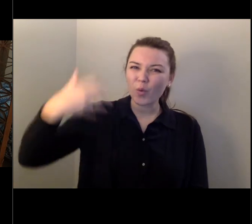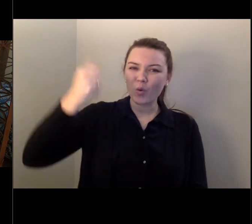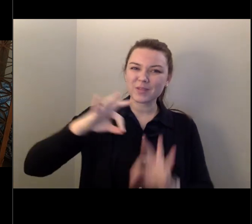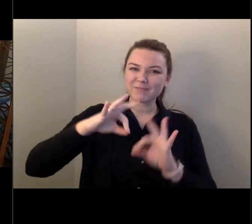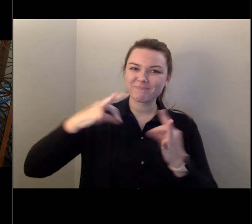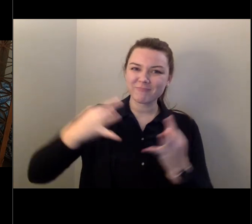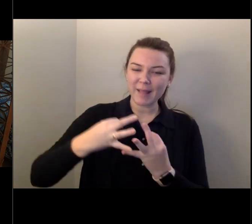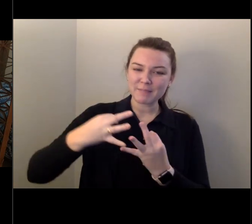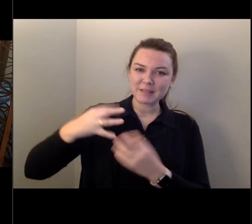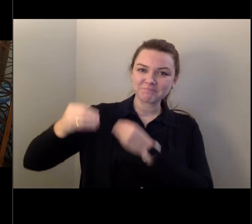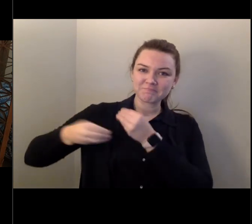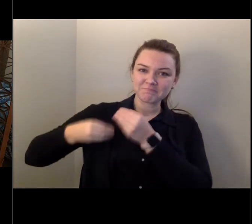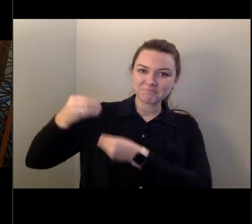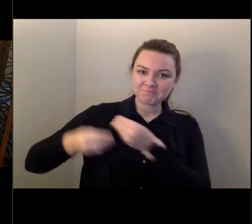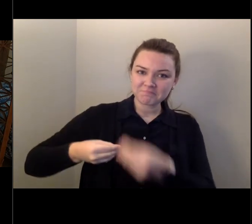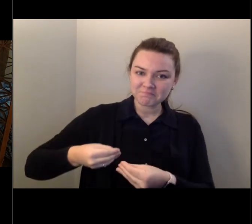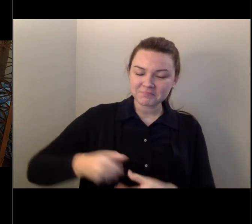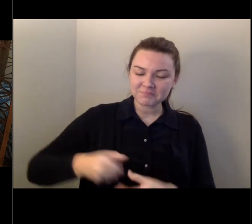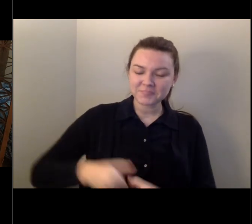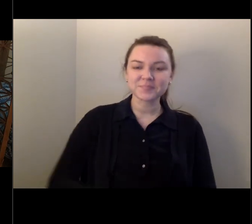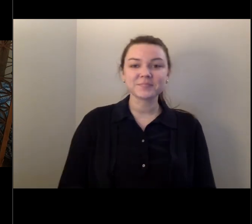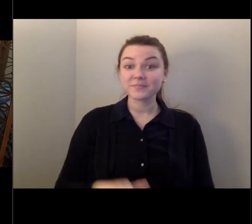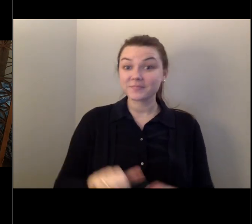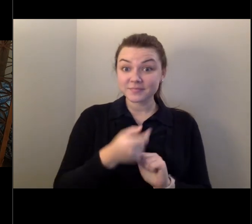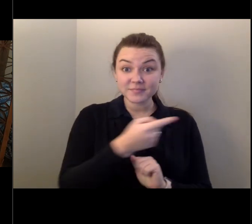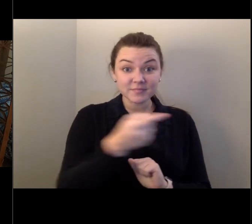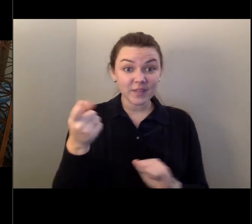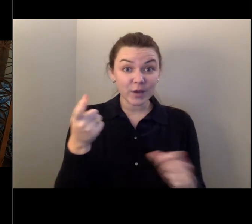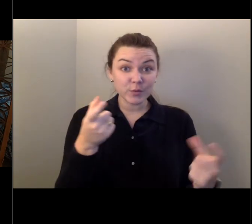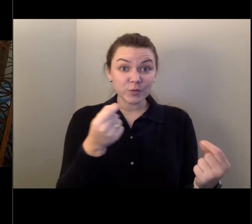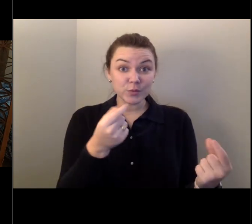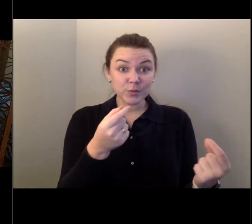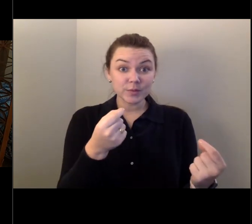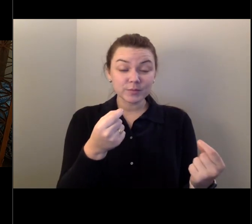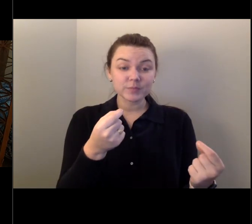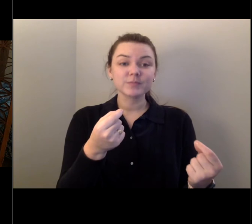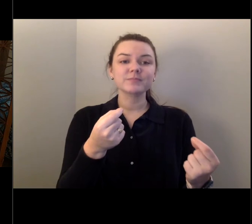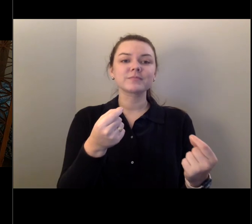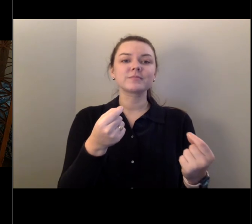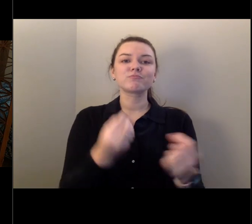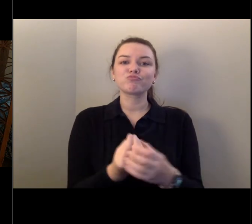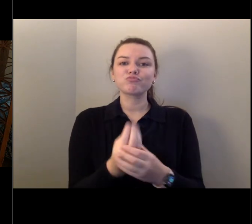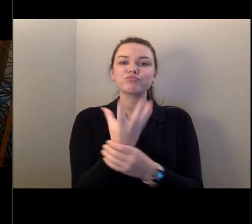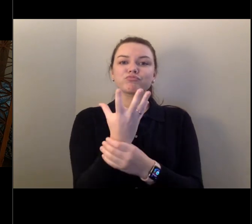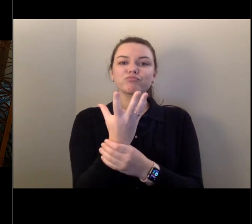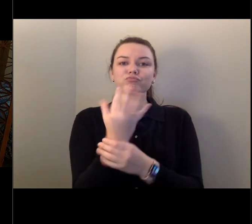So how are you folks doing? How are you doing on your model? You've got your zooxanthellaes.